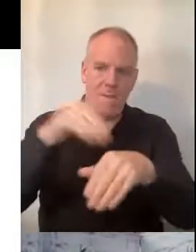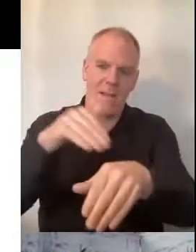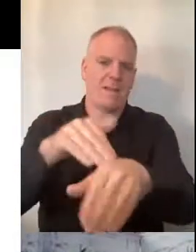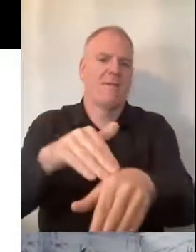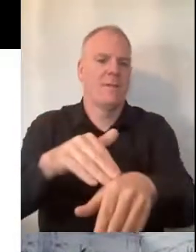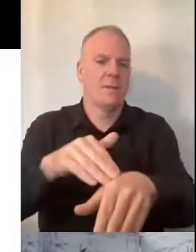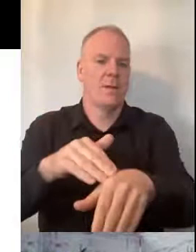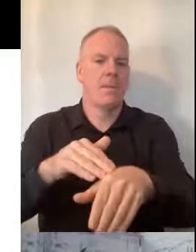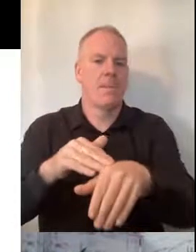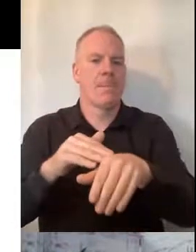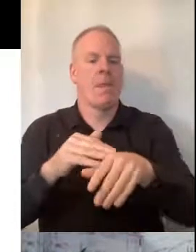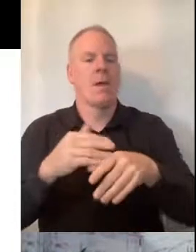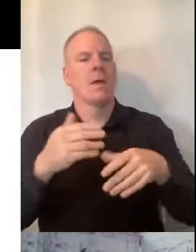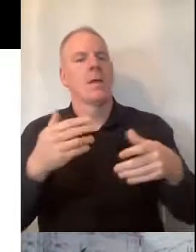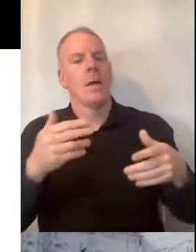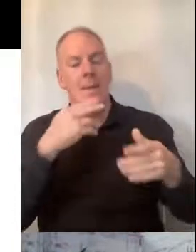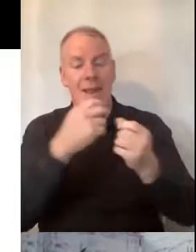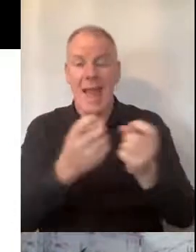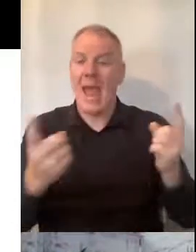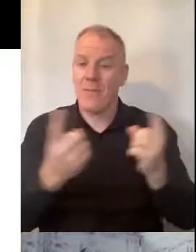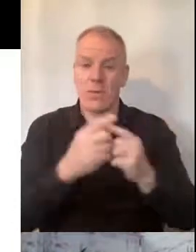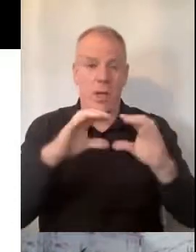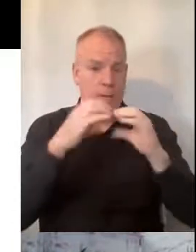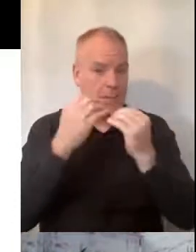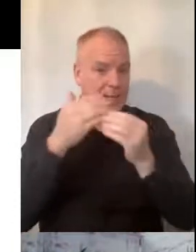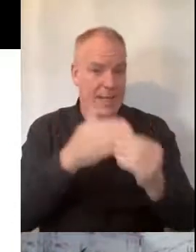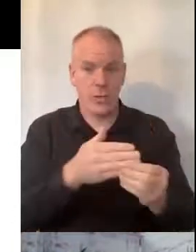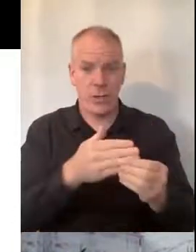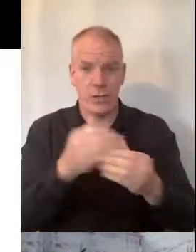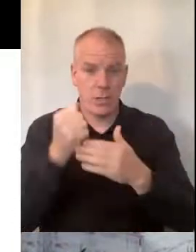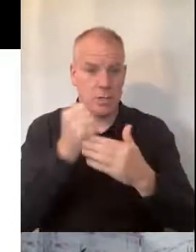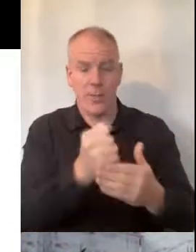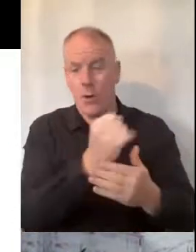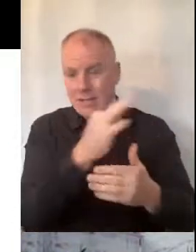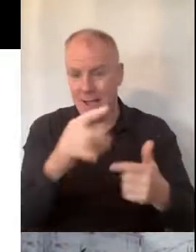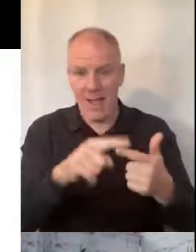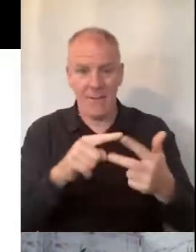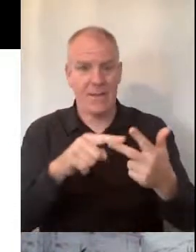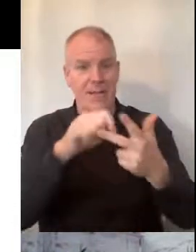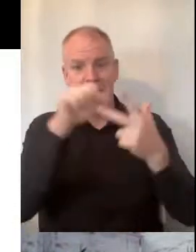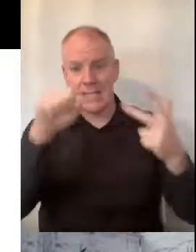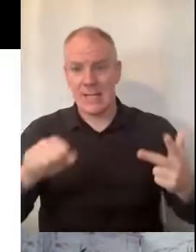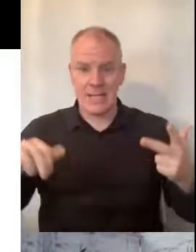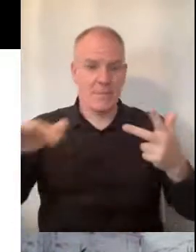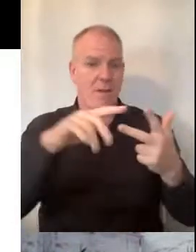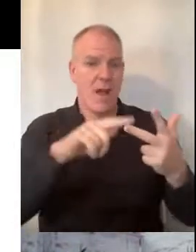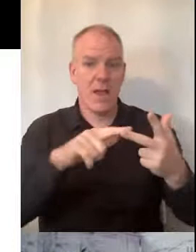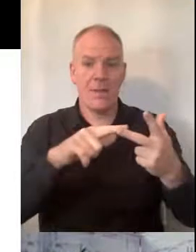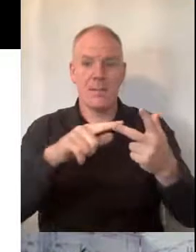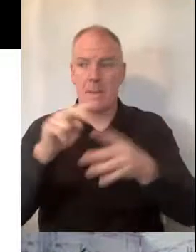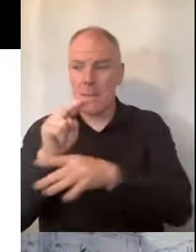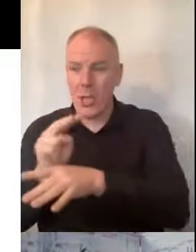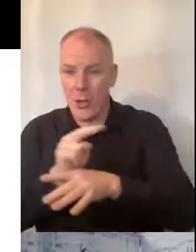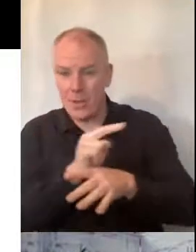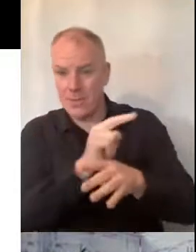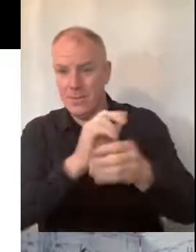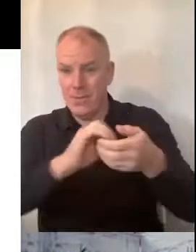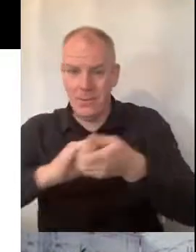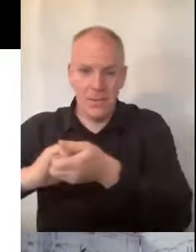So I'm talking about everyone from community leaders, support staff, the systems and environments are peers or colleagues, professional experts,